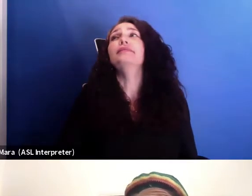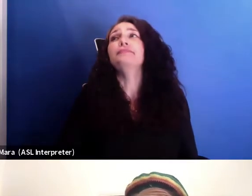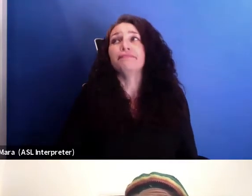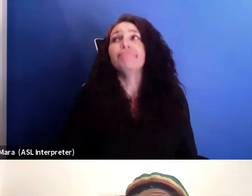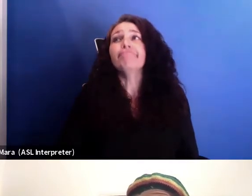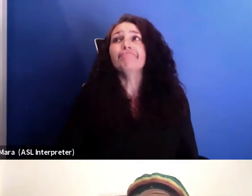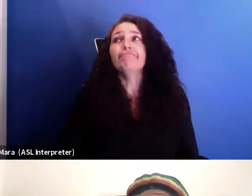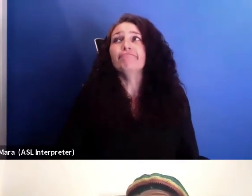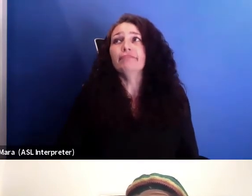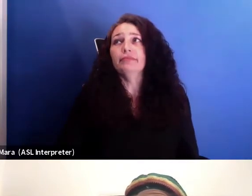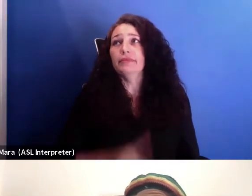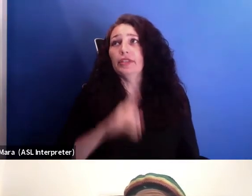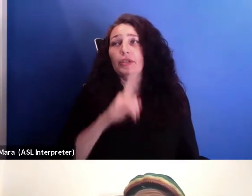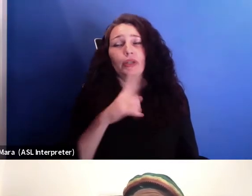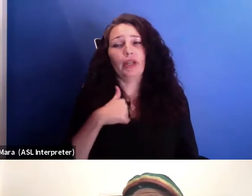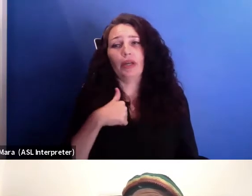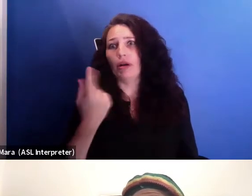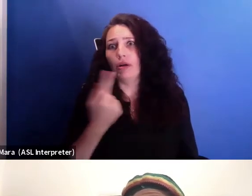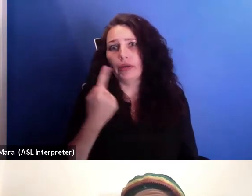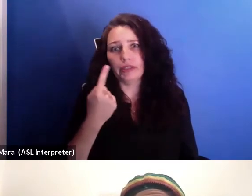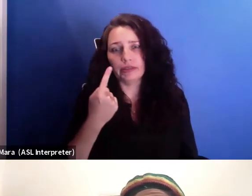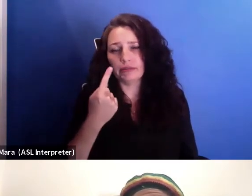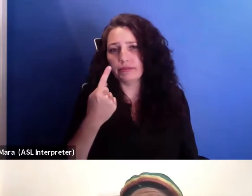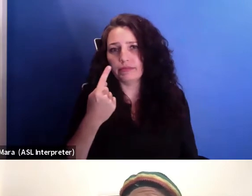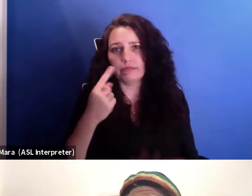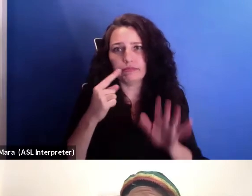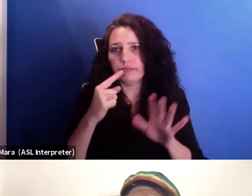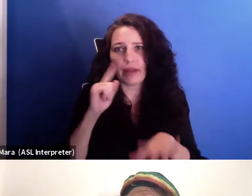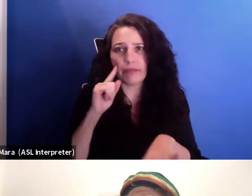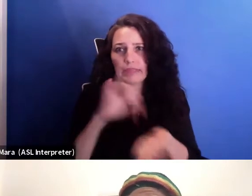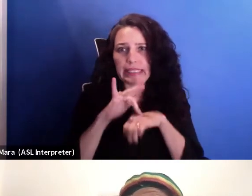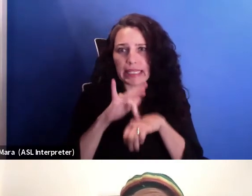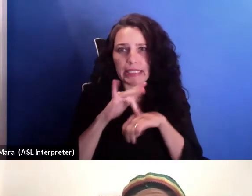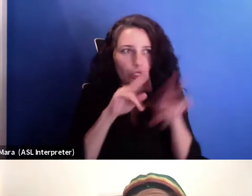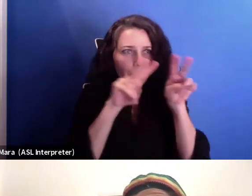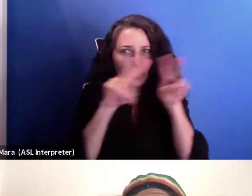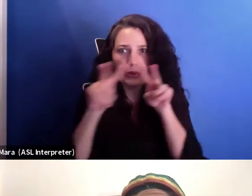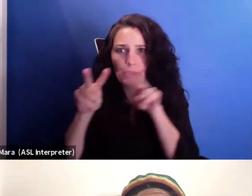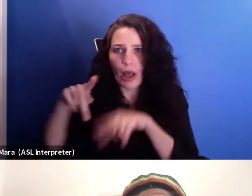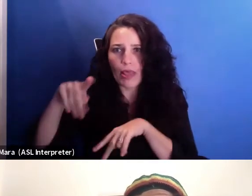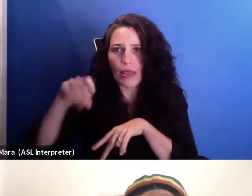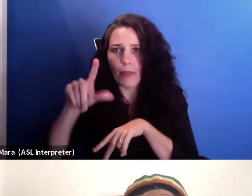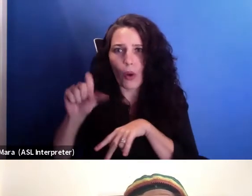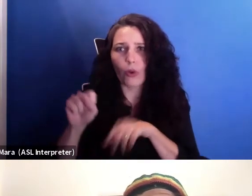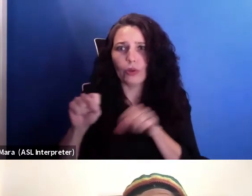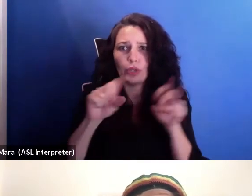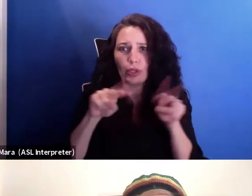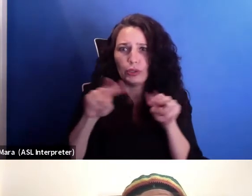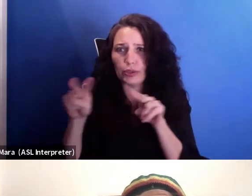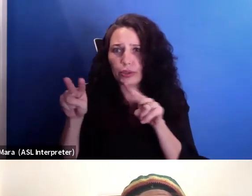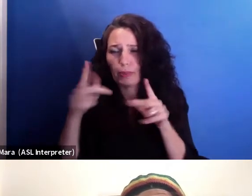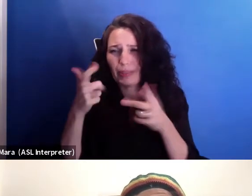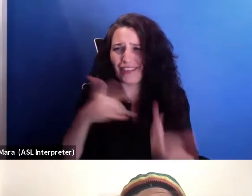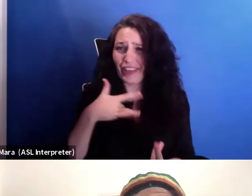I'm obsessively looking at polls and everything because I feel like my life and other people's lives